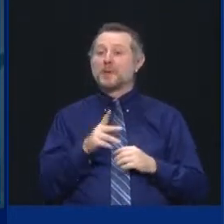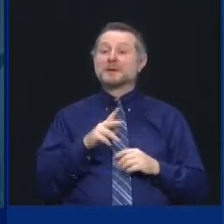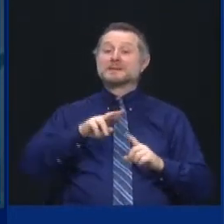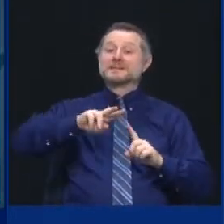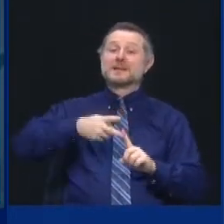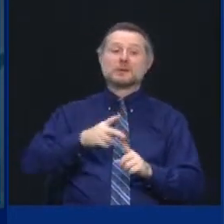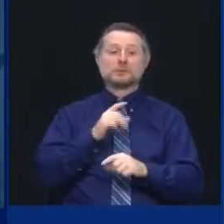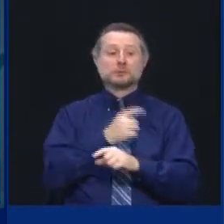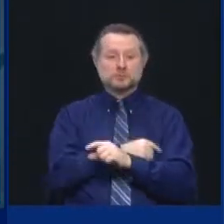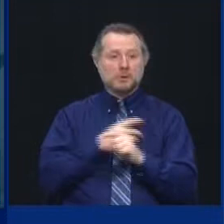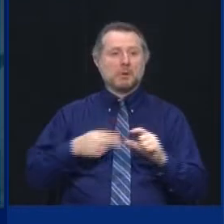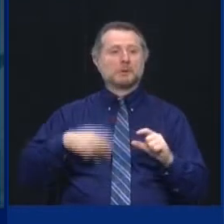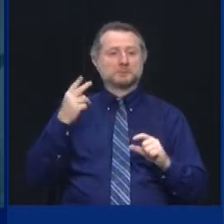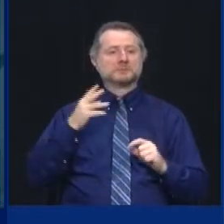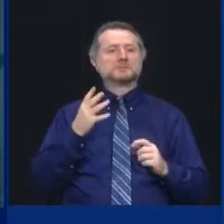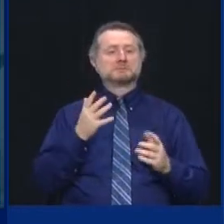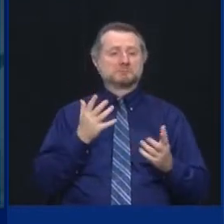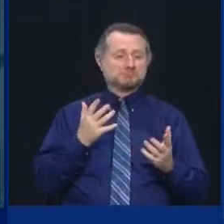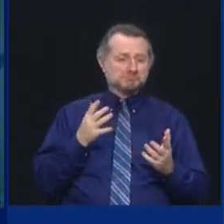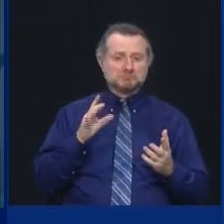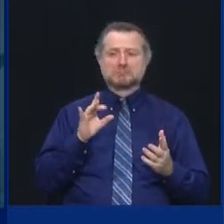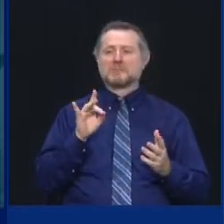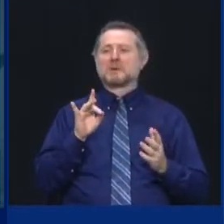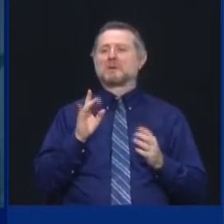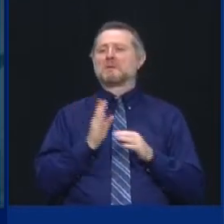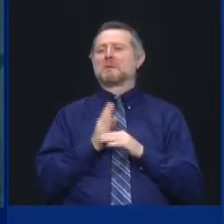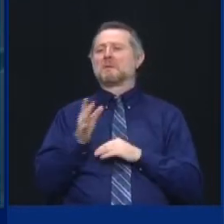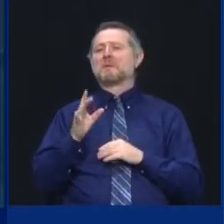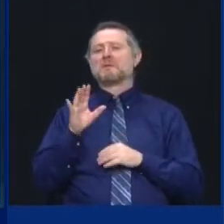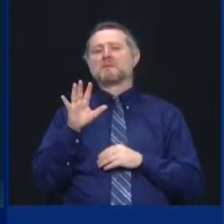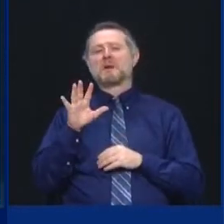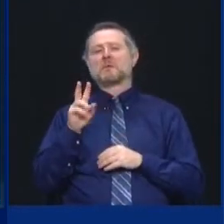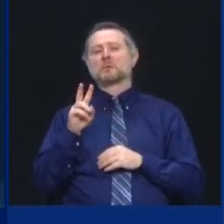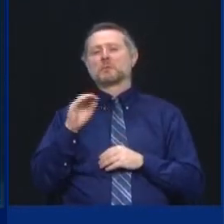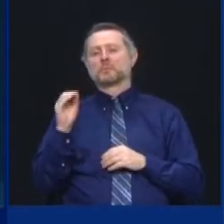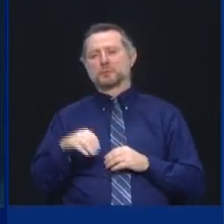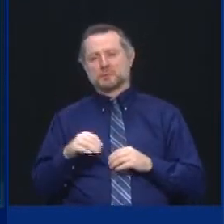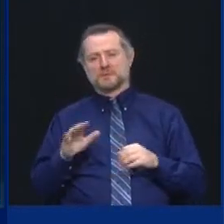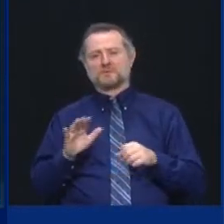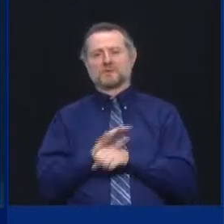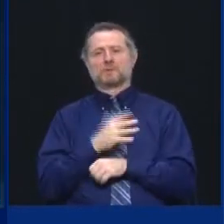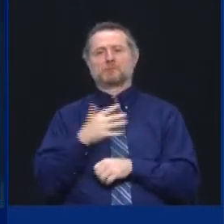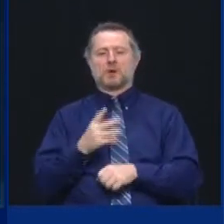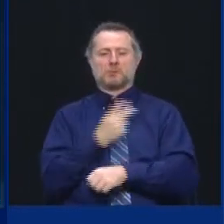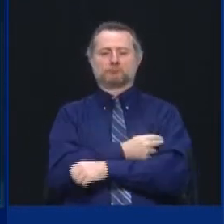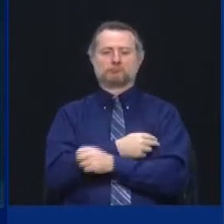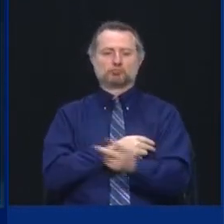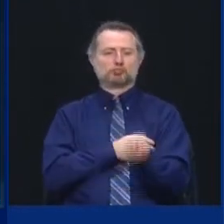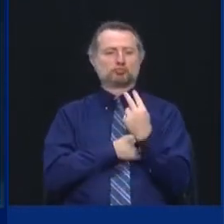DOING VERY WELL WITH THAT. AND THE PERCENTAGE OF PEOPLE WHO HAVE COME BACK FOR THE SECOND